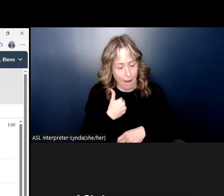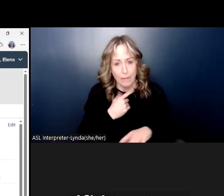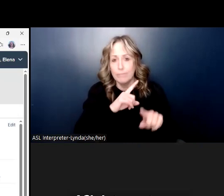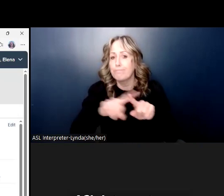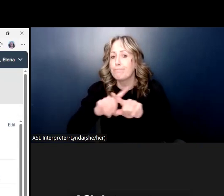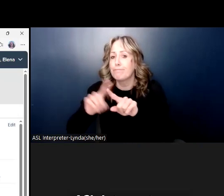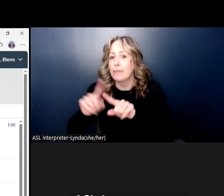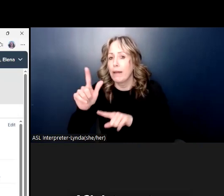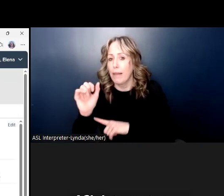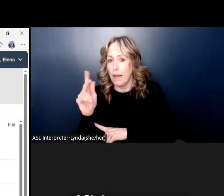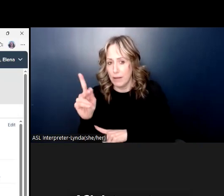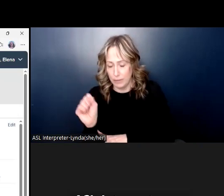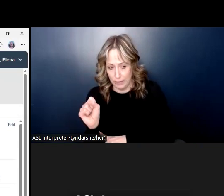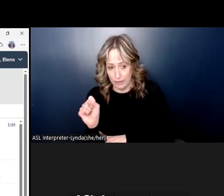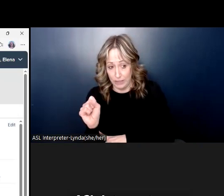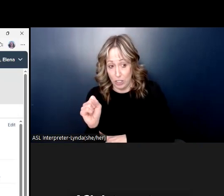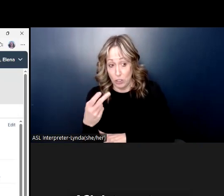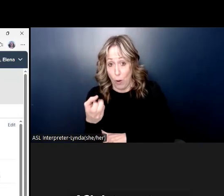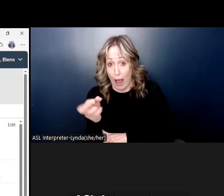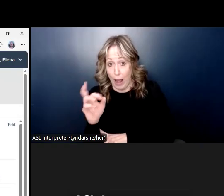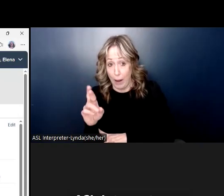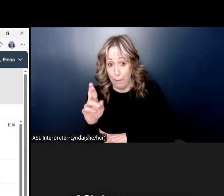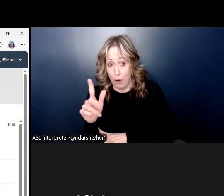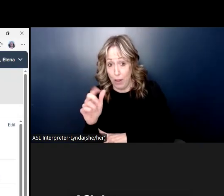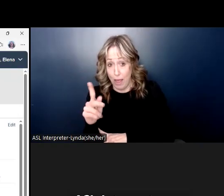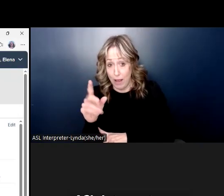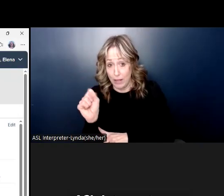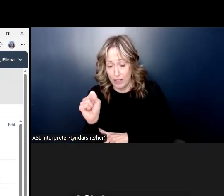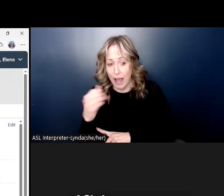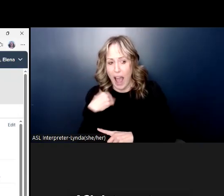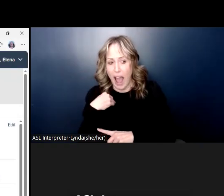So these hyperlinks are multiple jobs included in one.